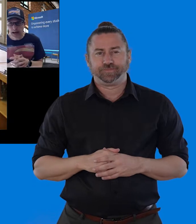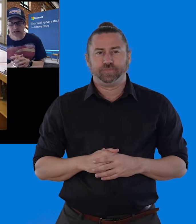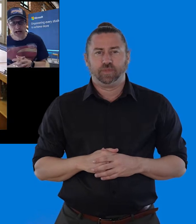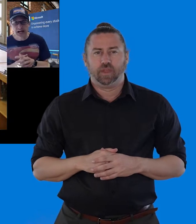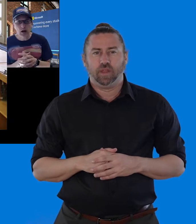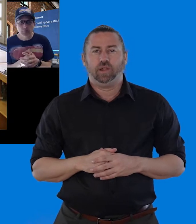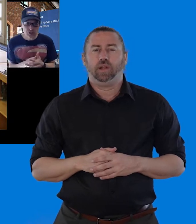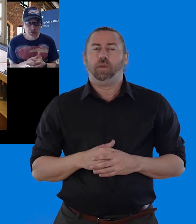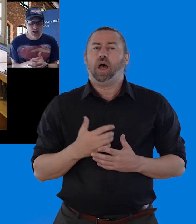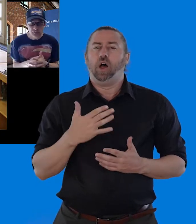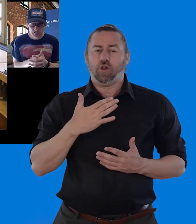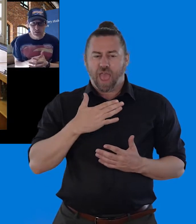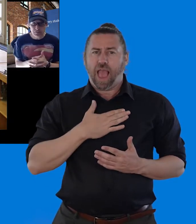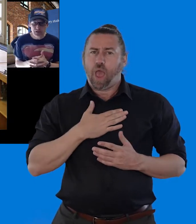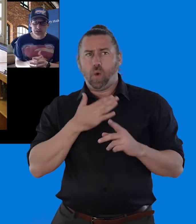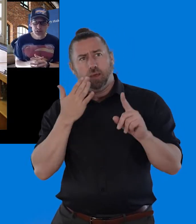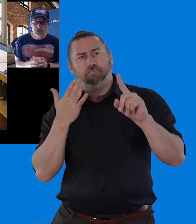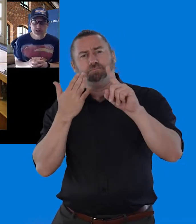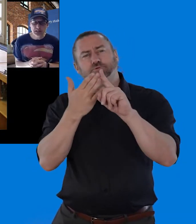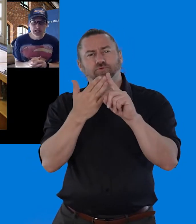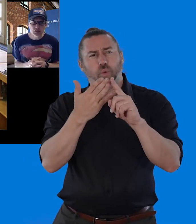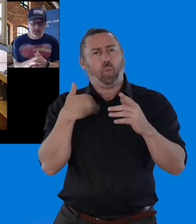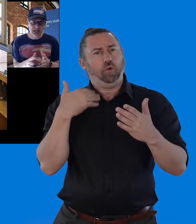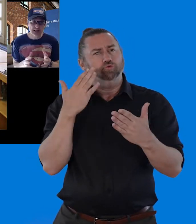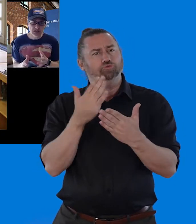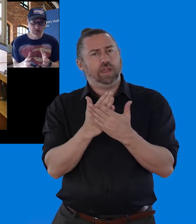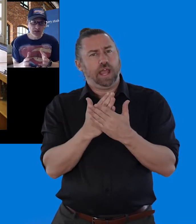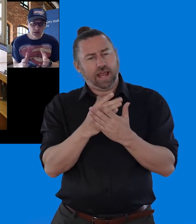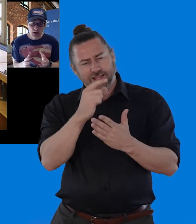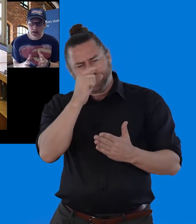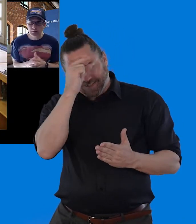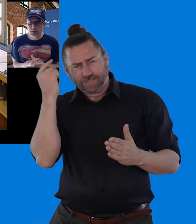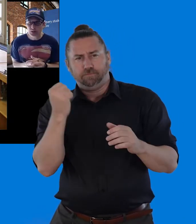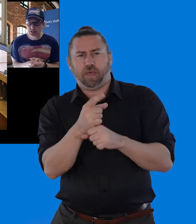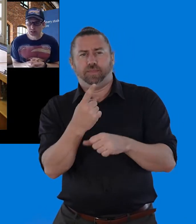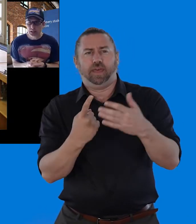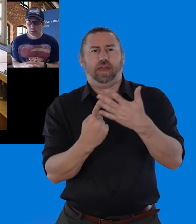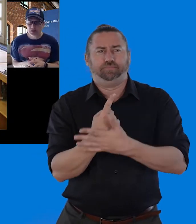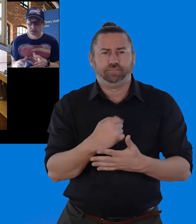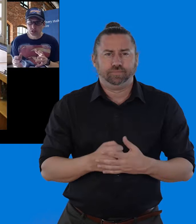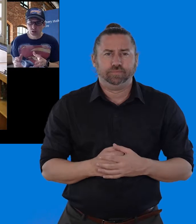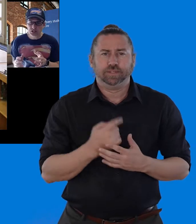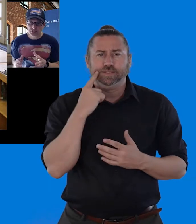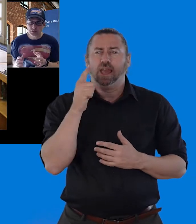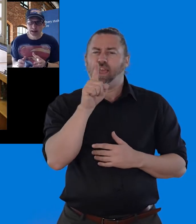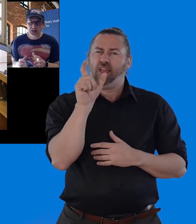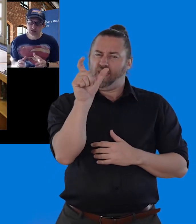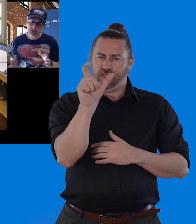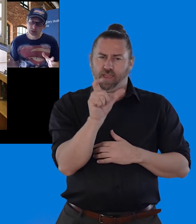mandate and our mission very, very seriously. And you can see there that I've underlined every person because it's not just the mainstream,